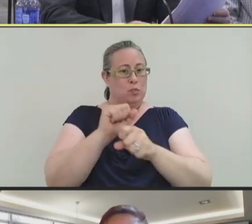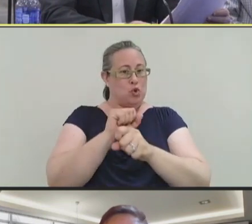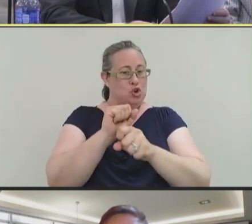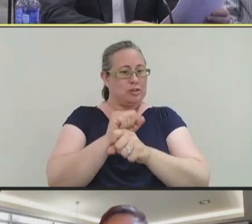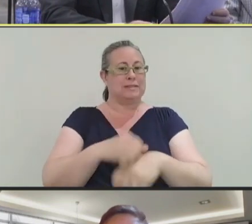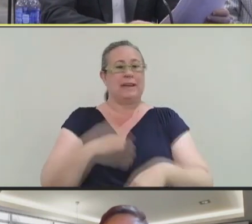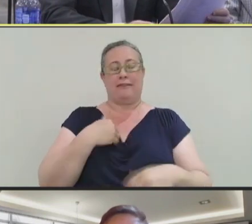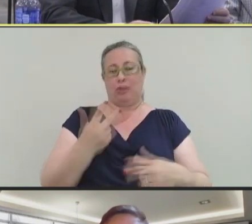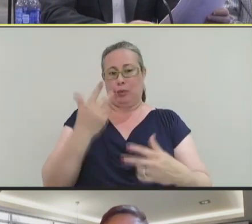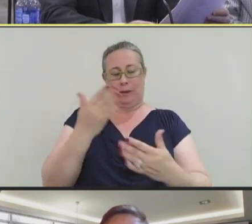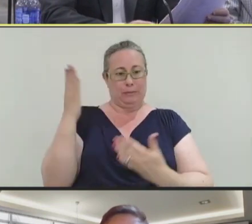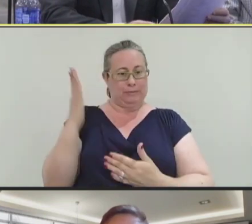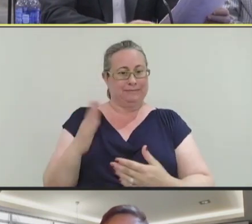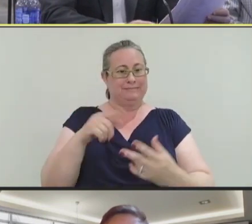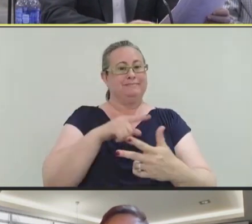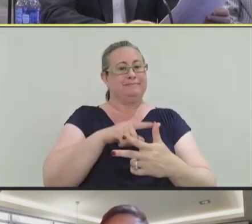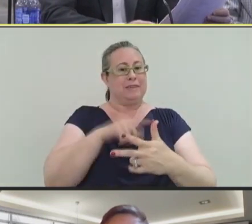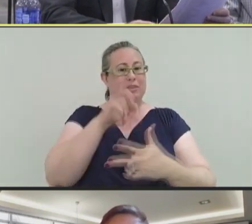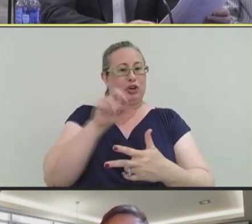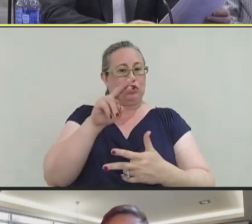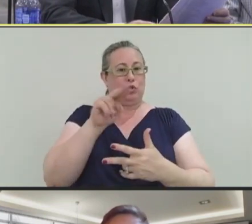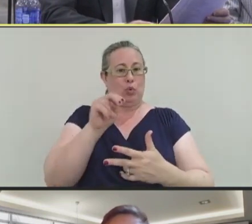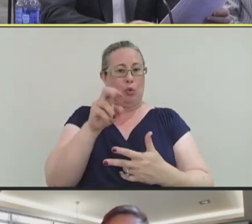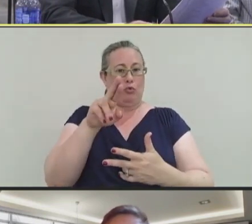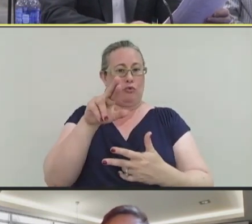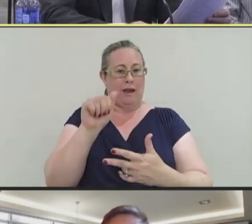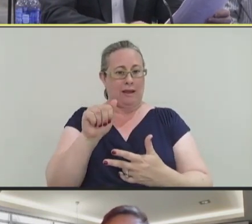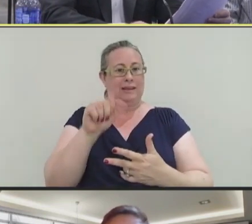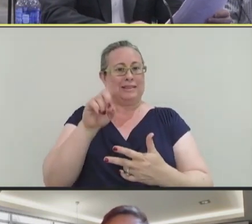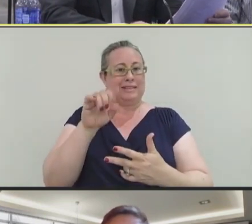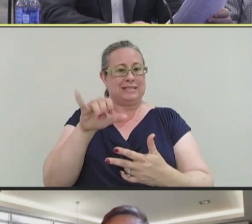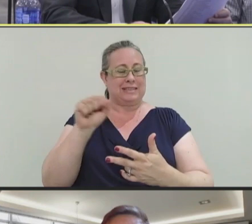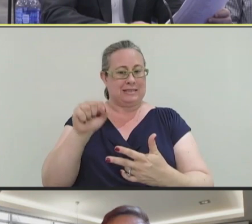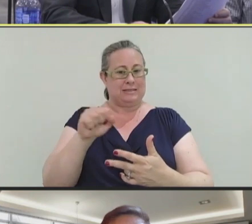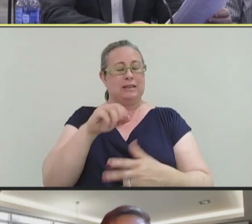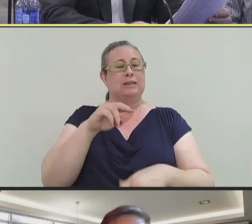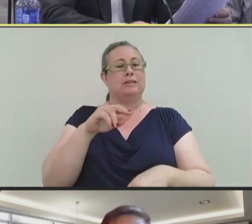Dr. Nora Disis, the Director of the University of Washington's Institute of Translational